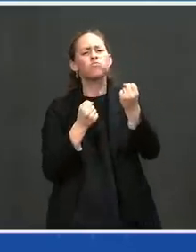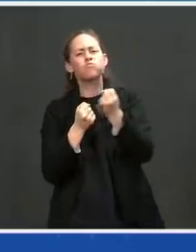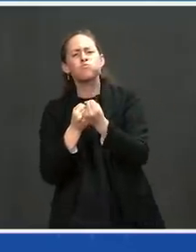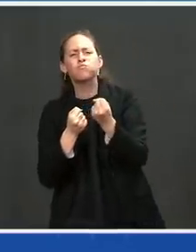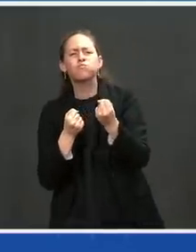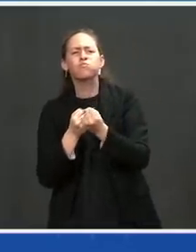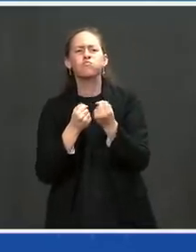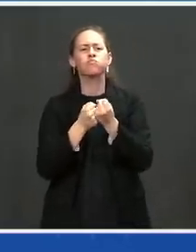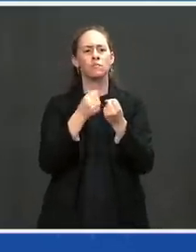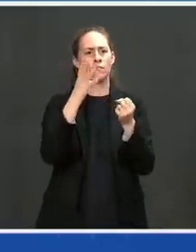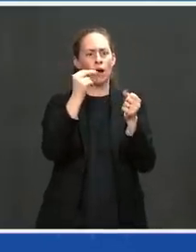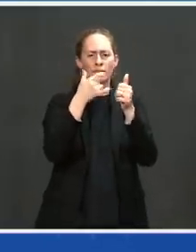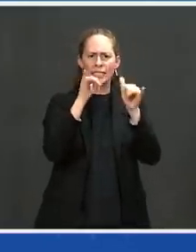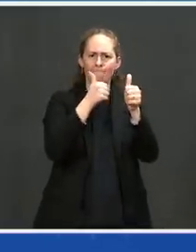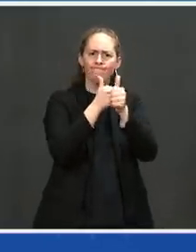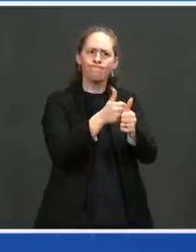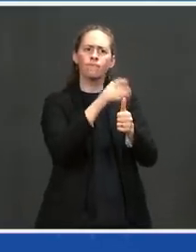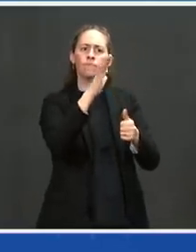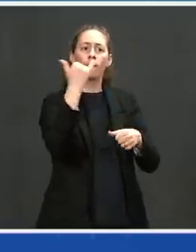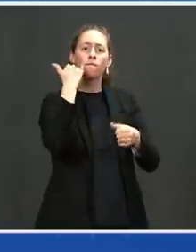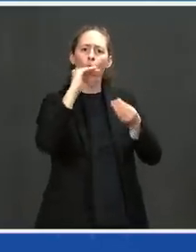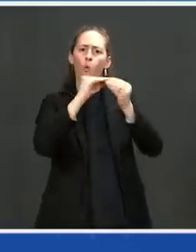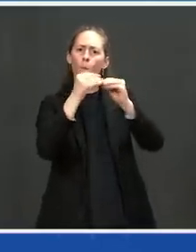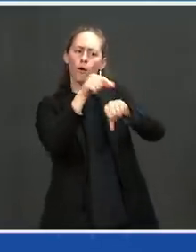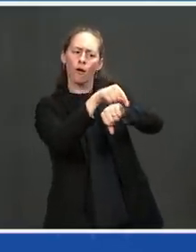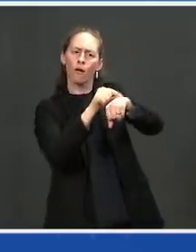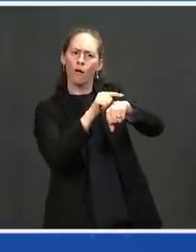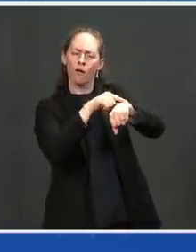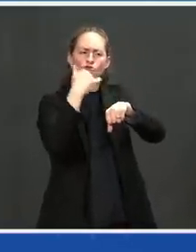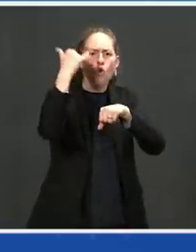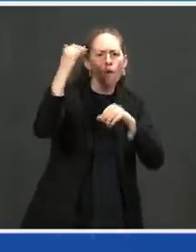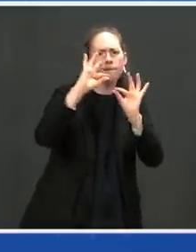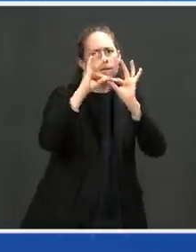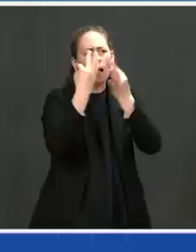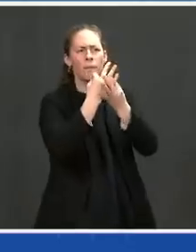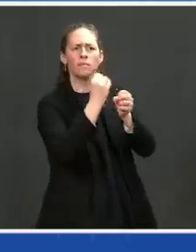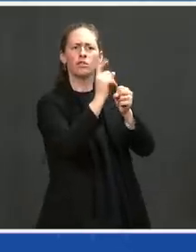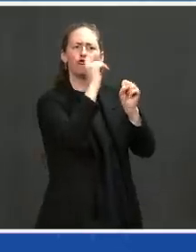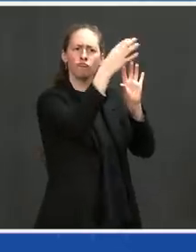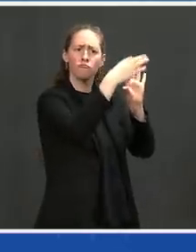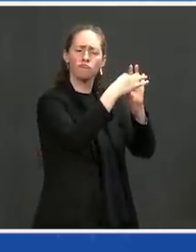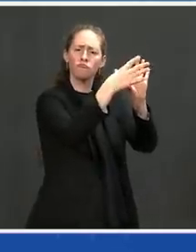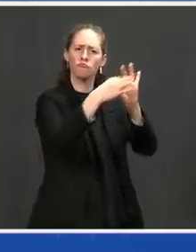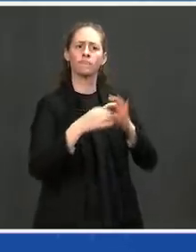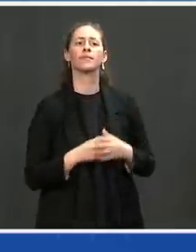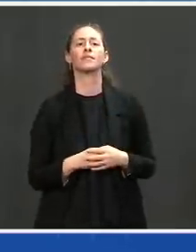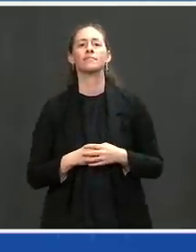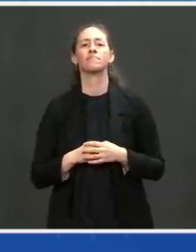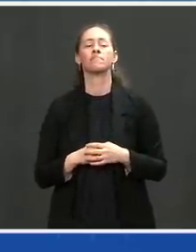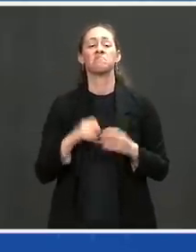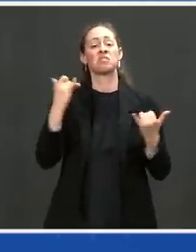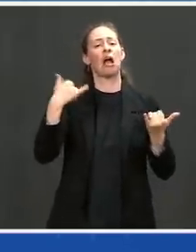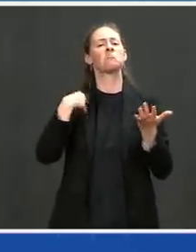The Press: And can you answer the filibuster The President: Filibuster. Filibuster. You know, with regard to the filibuster,